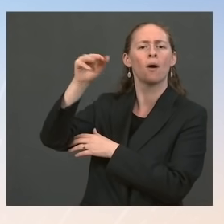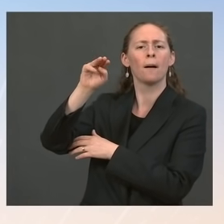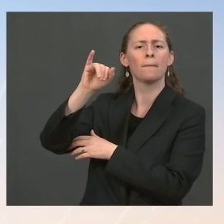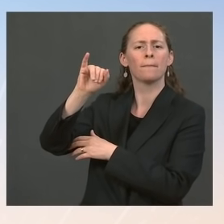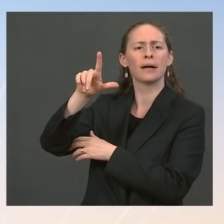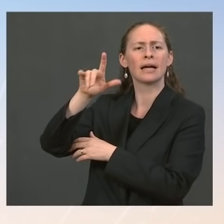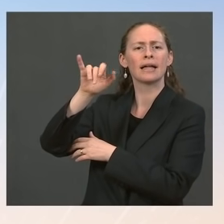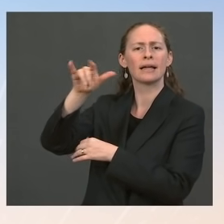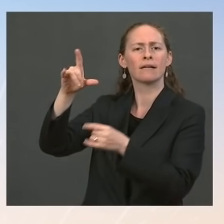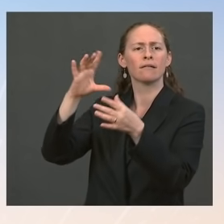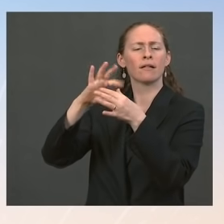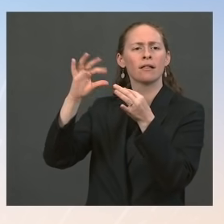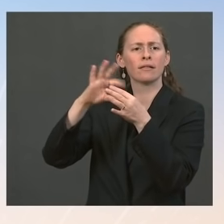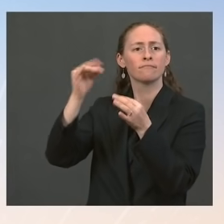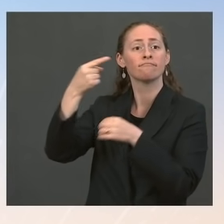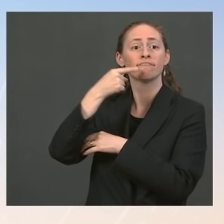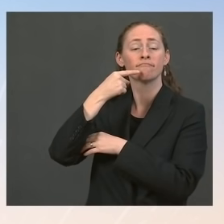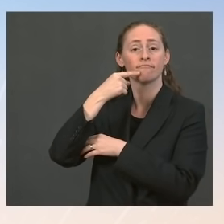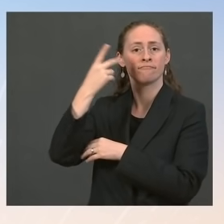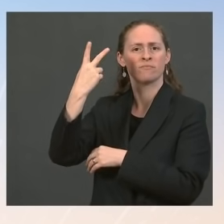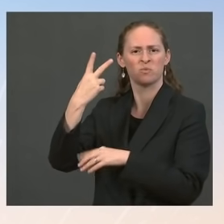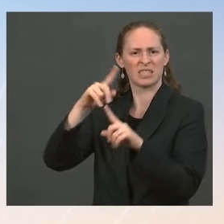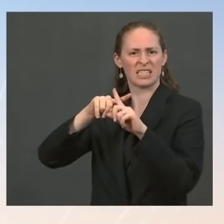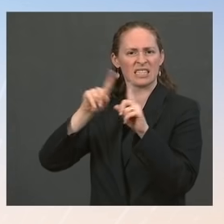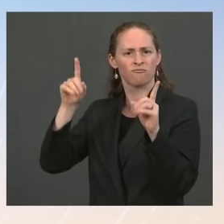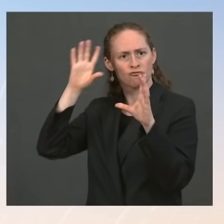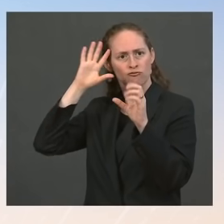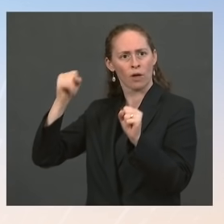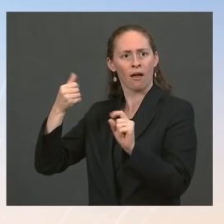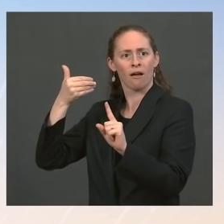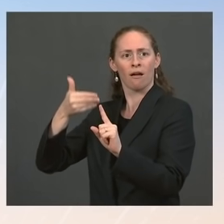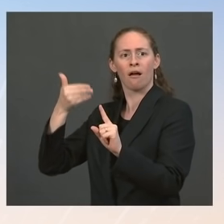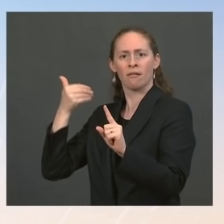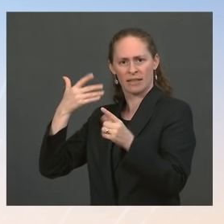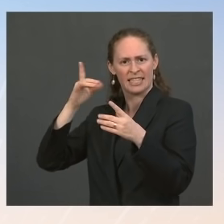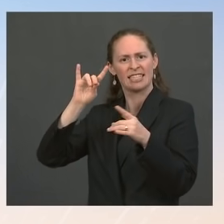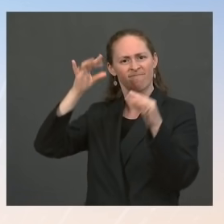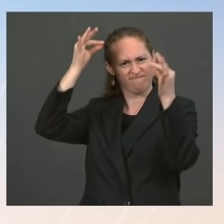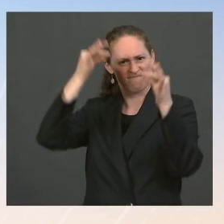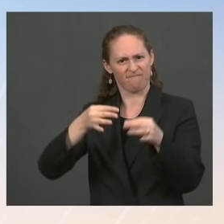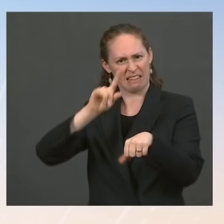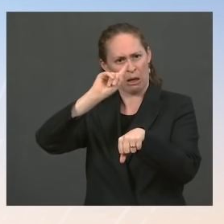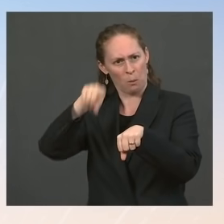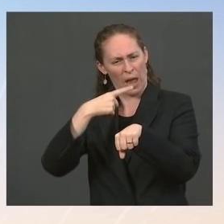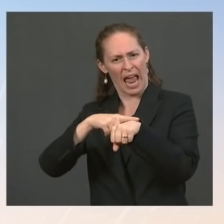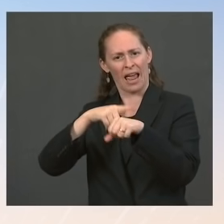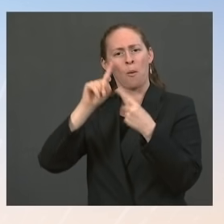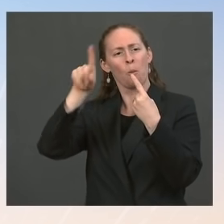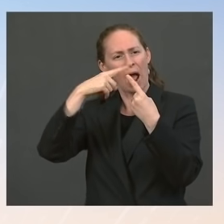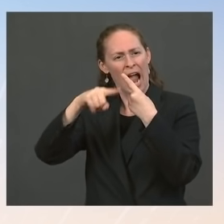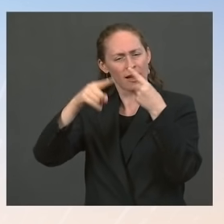to have a date-based or date-certain withdrawal, that it ought to be conditions-based. He also indicated in his testimony the idea of the --